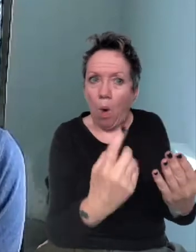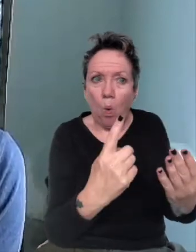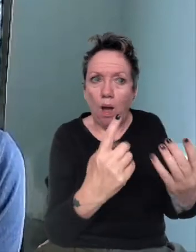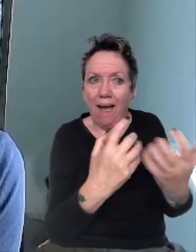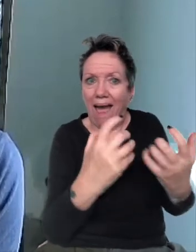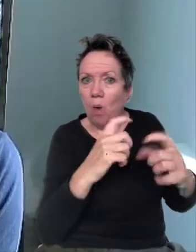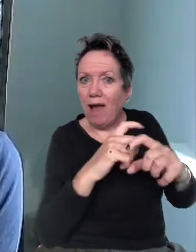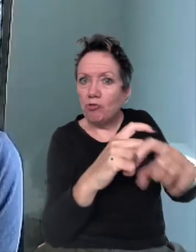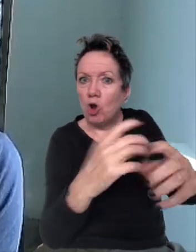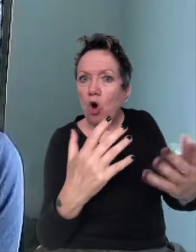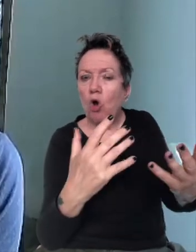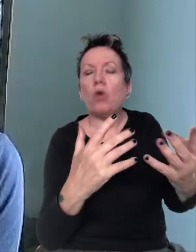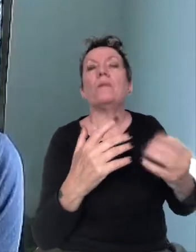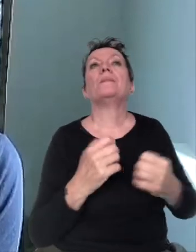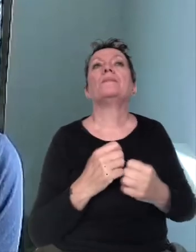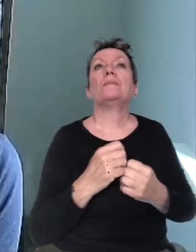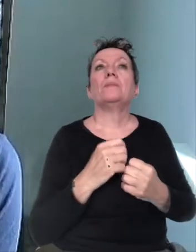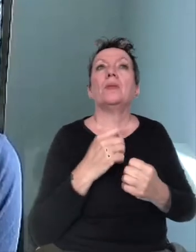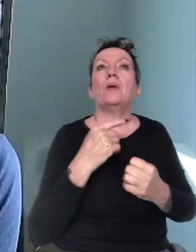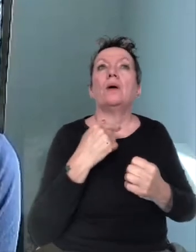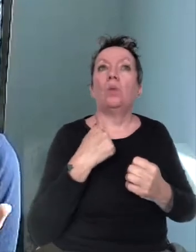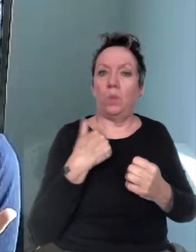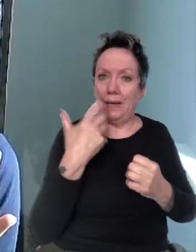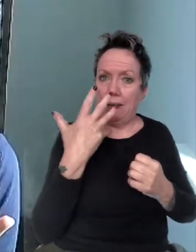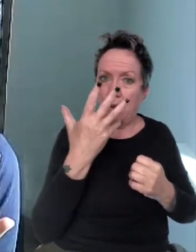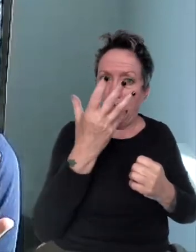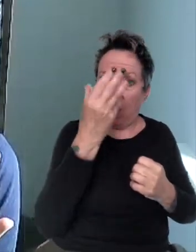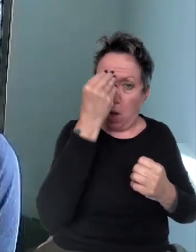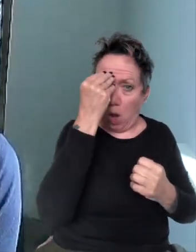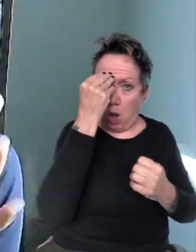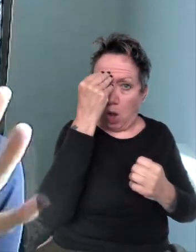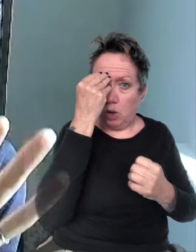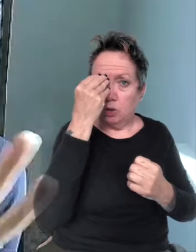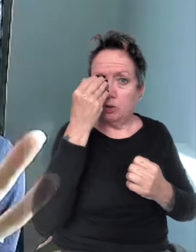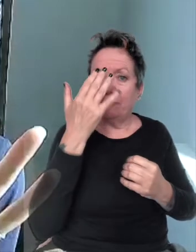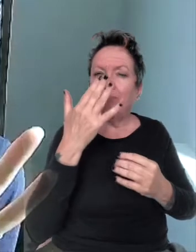And we talked a bit about last night, learned from a comedy clubs.